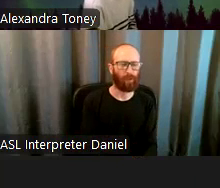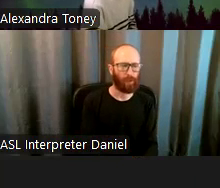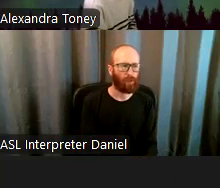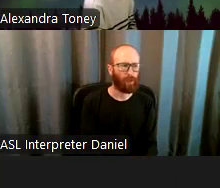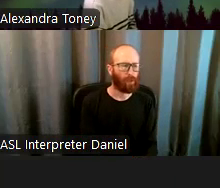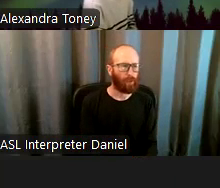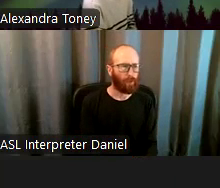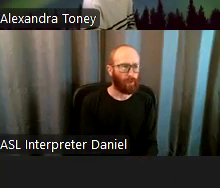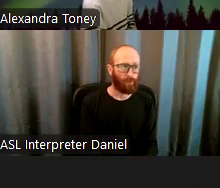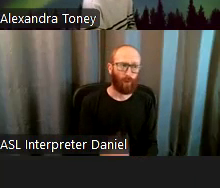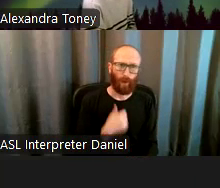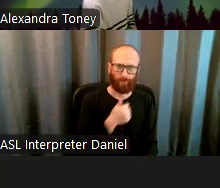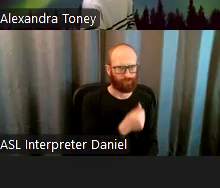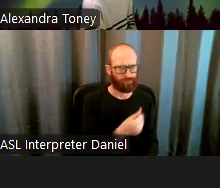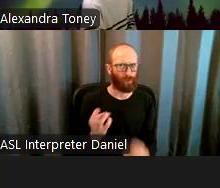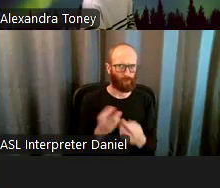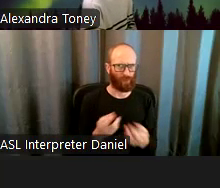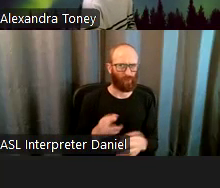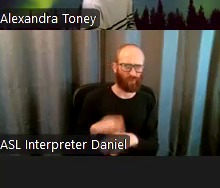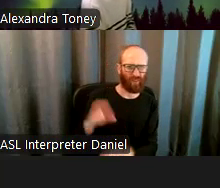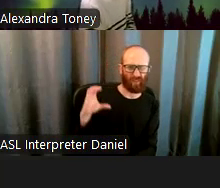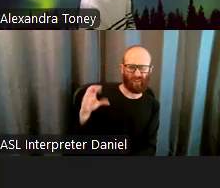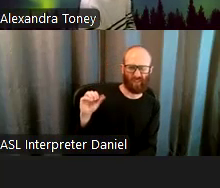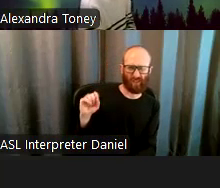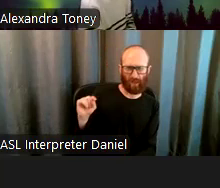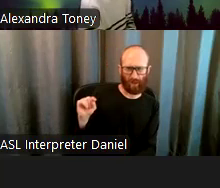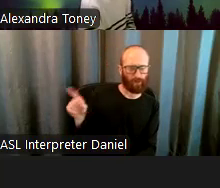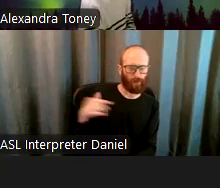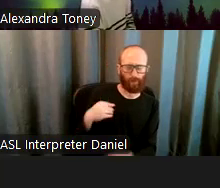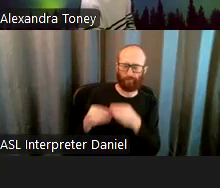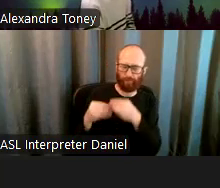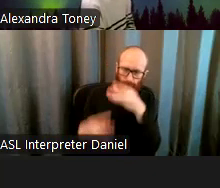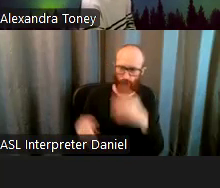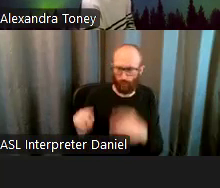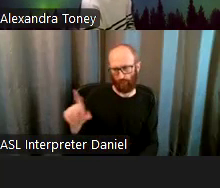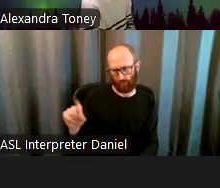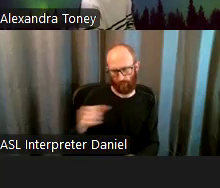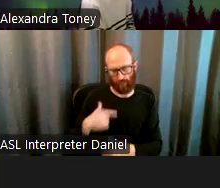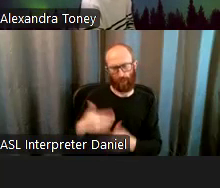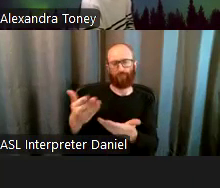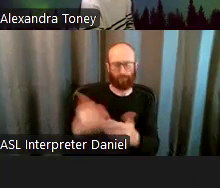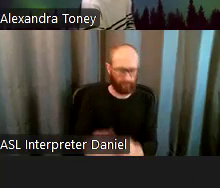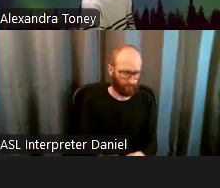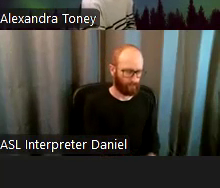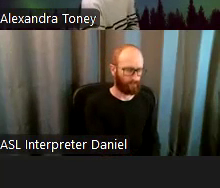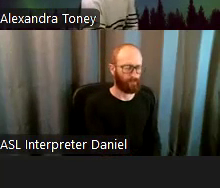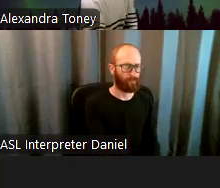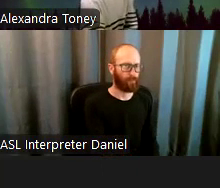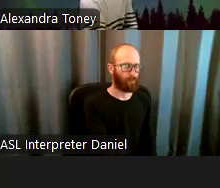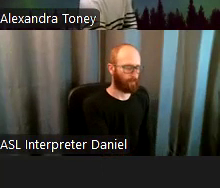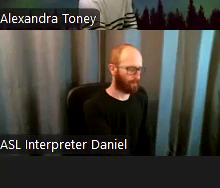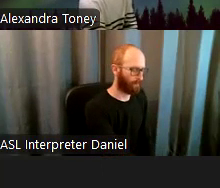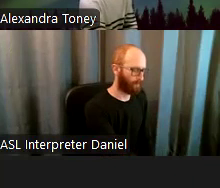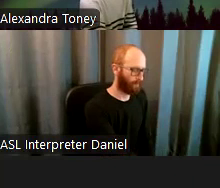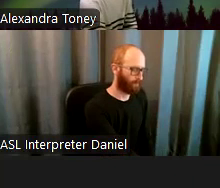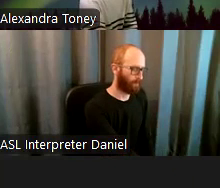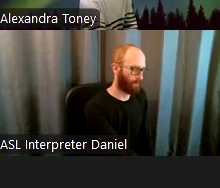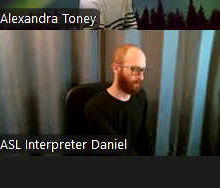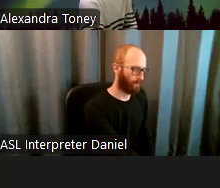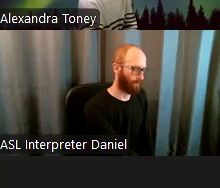resources here, tabs, ton of tools, and I definitely recommending that and then the